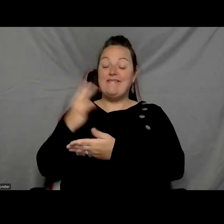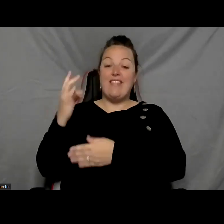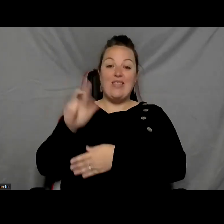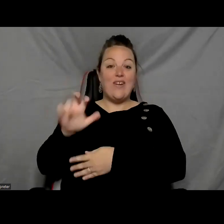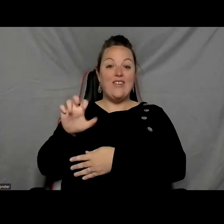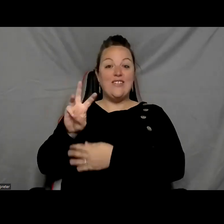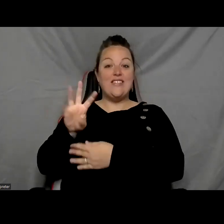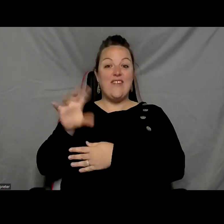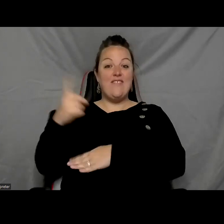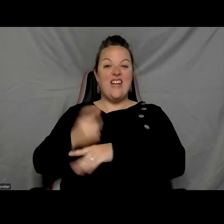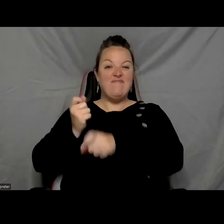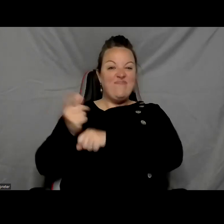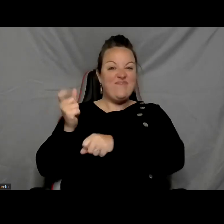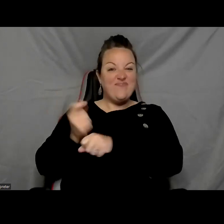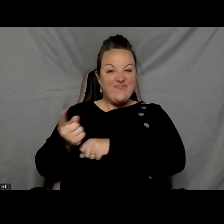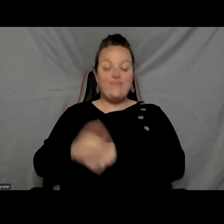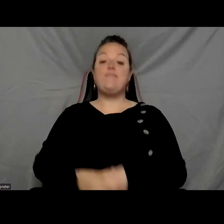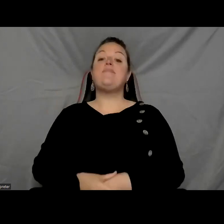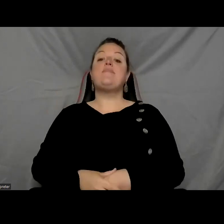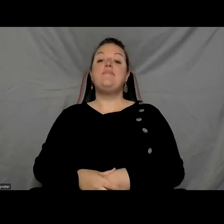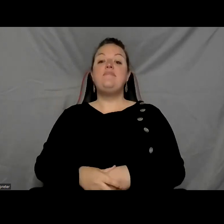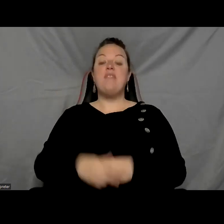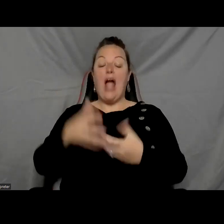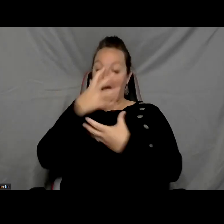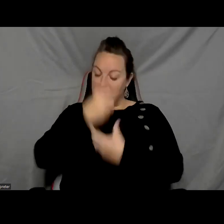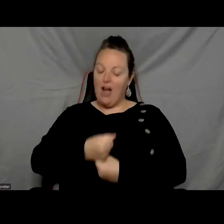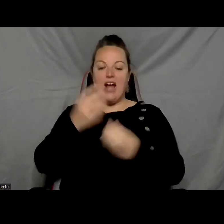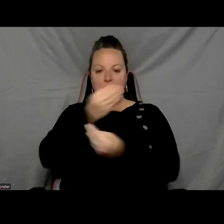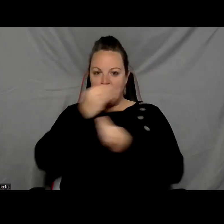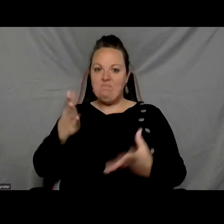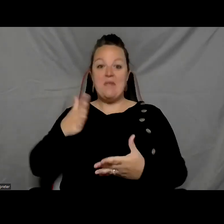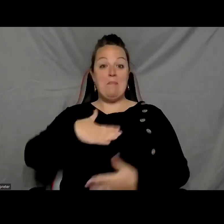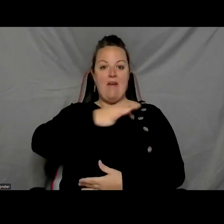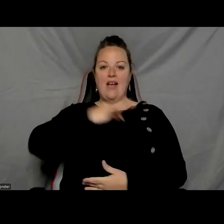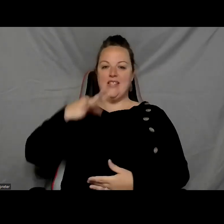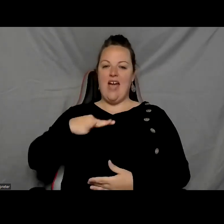I can confidently tell you that my staff are everyday heroes, the residents in my programs